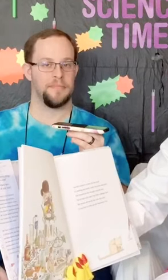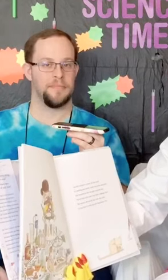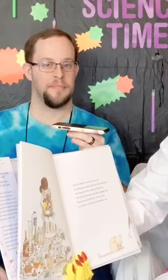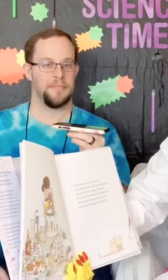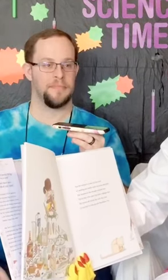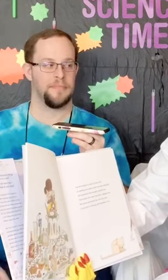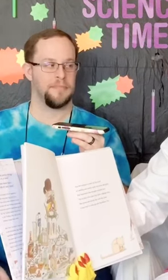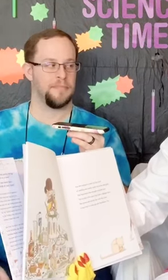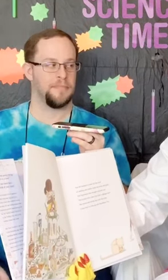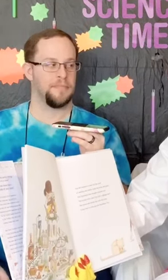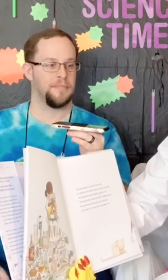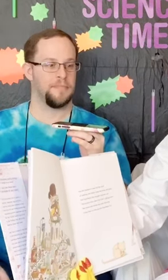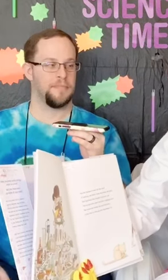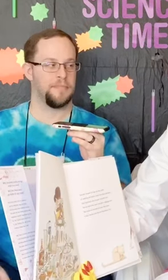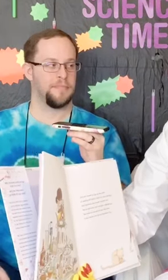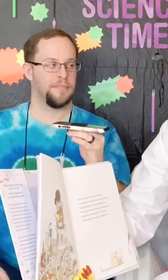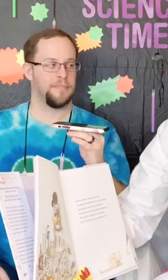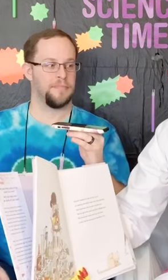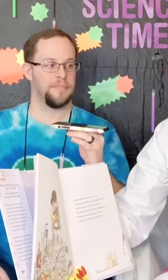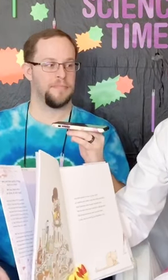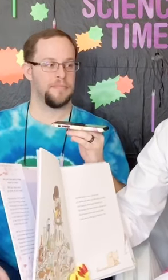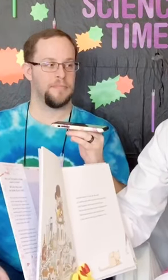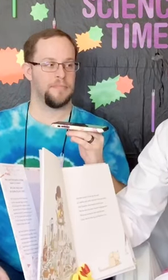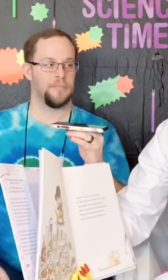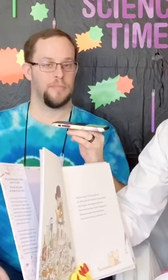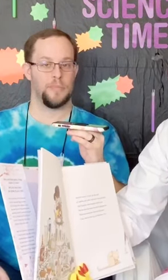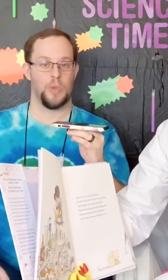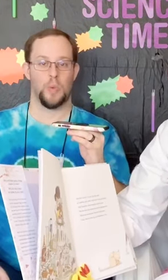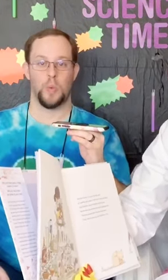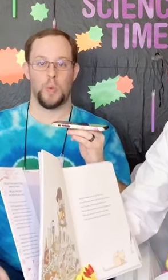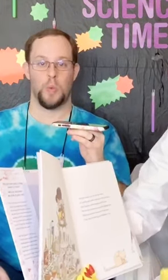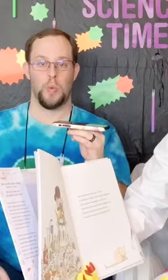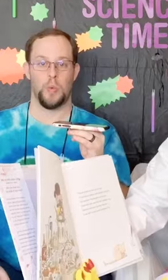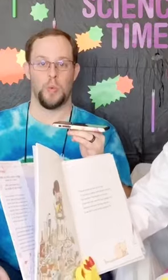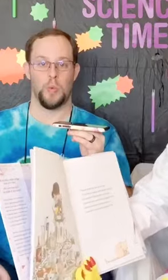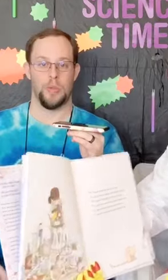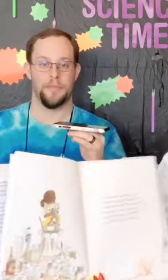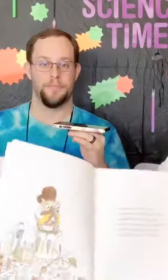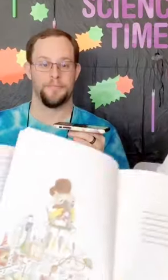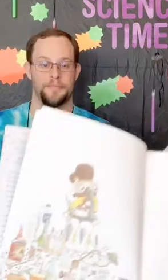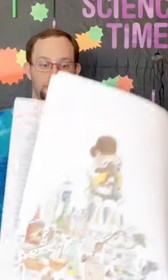it was time to come up with hypothesis two.